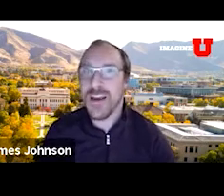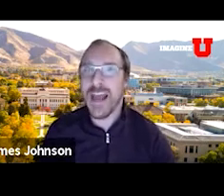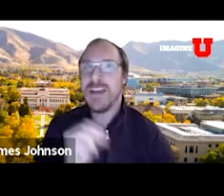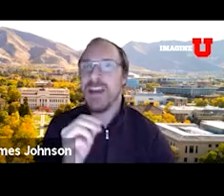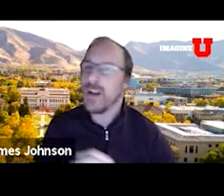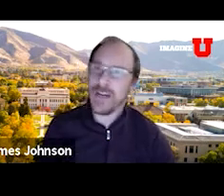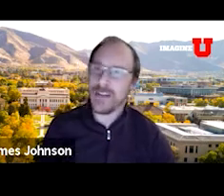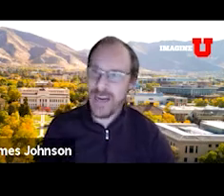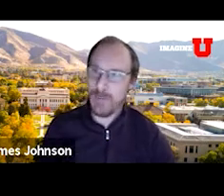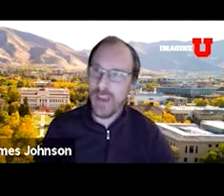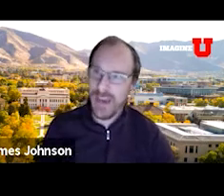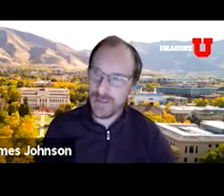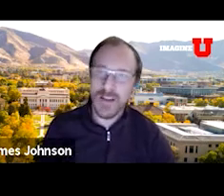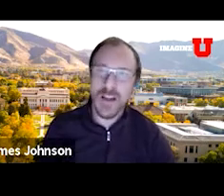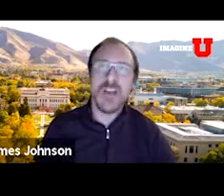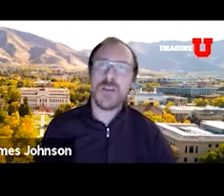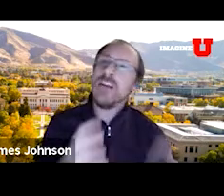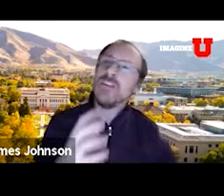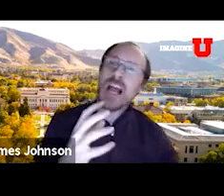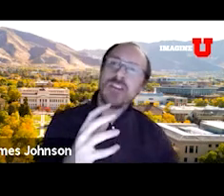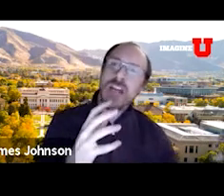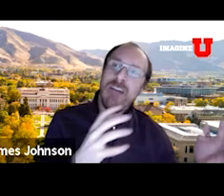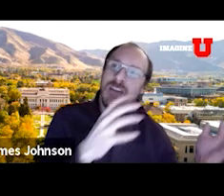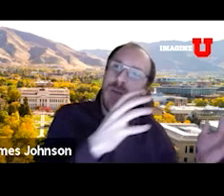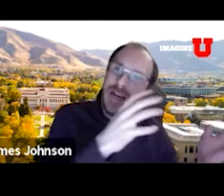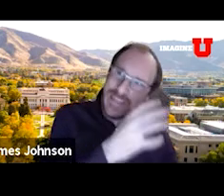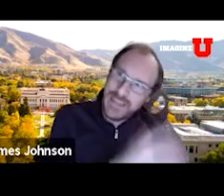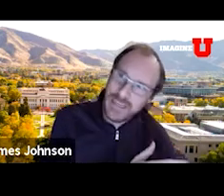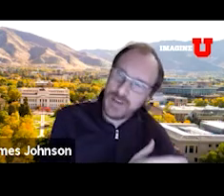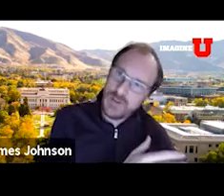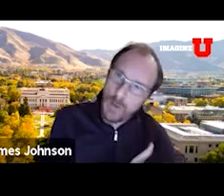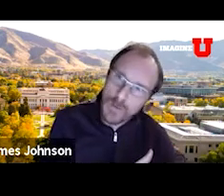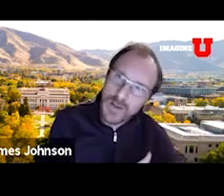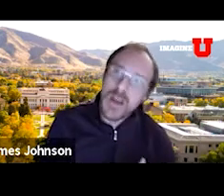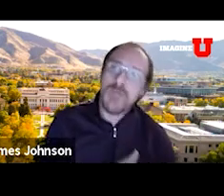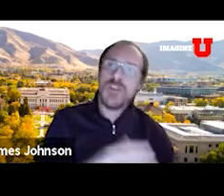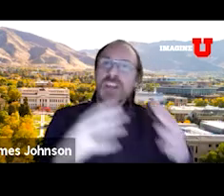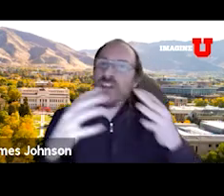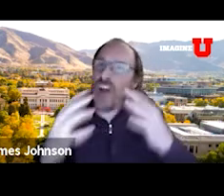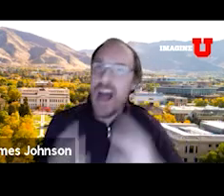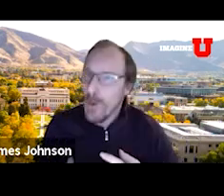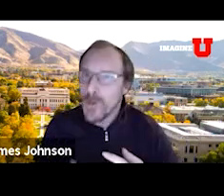and not a lot of time with kids, so the intersectionality of my identity as an adult versus a child,